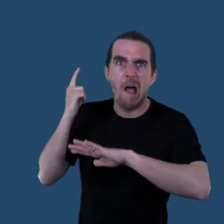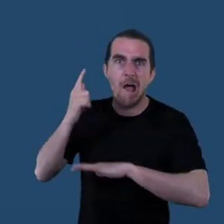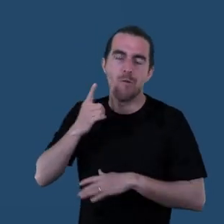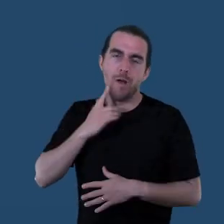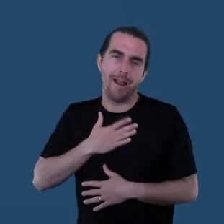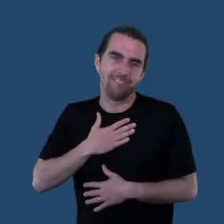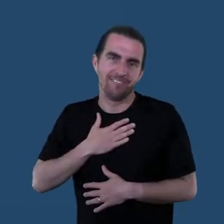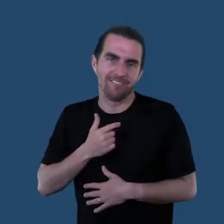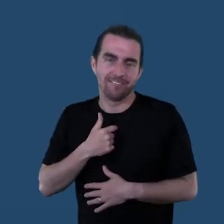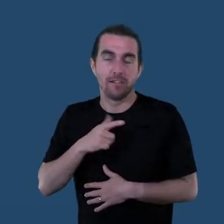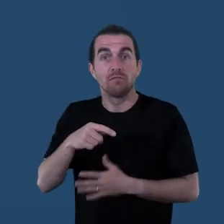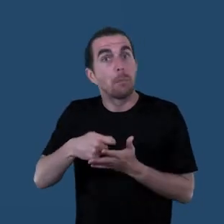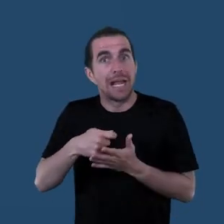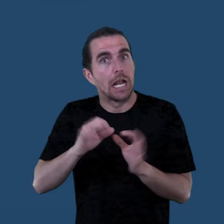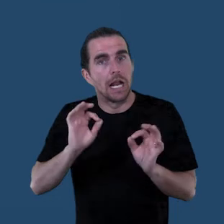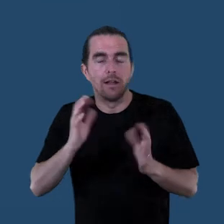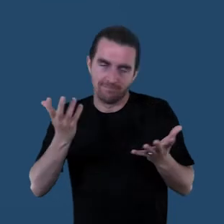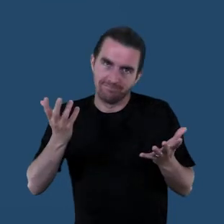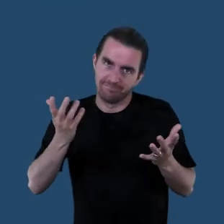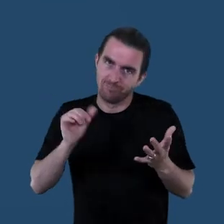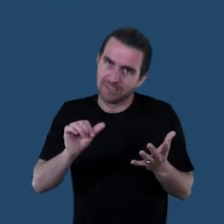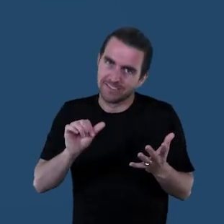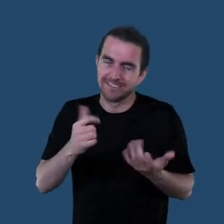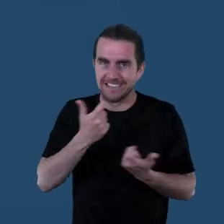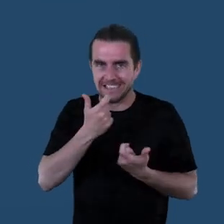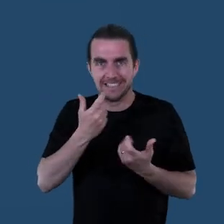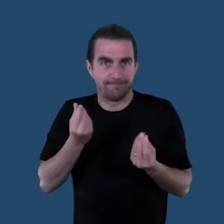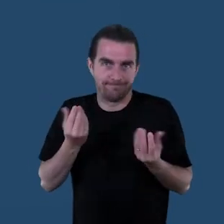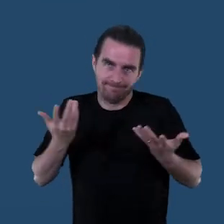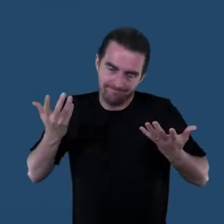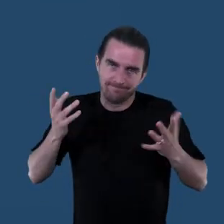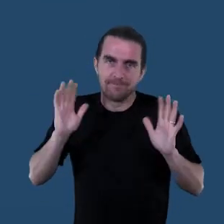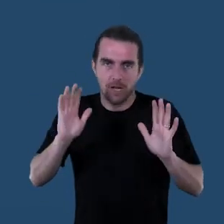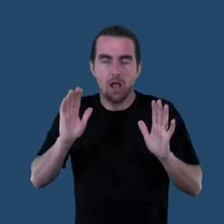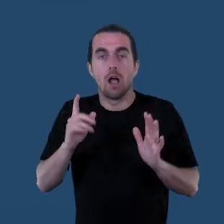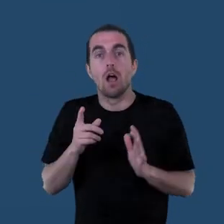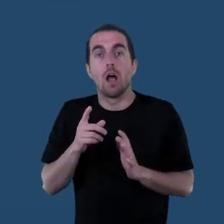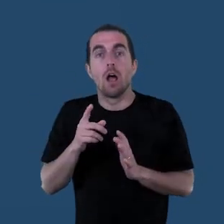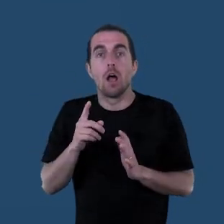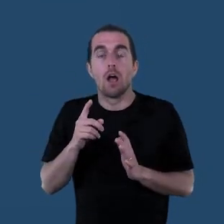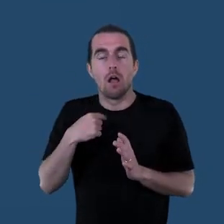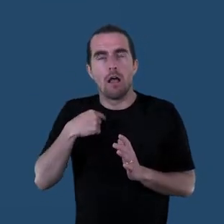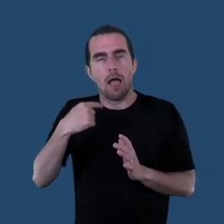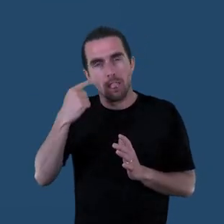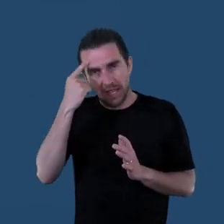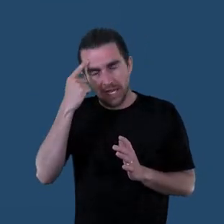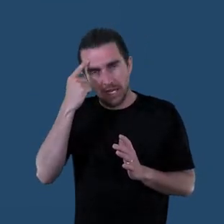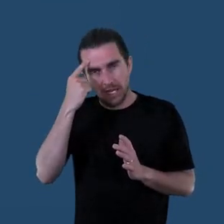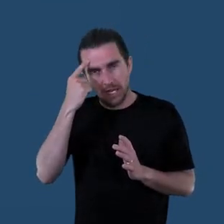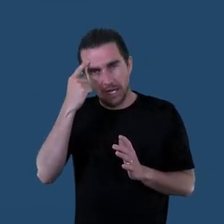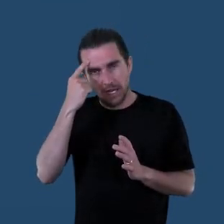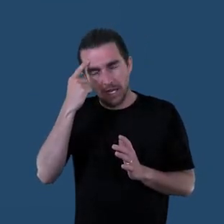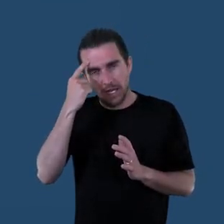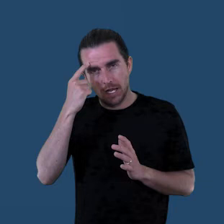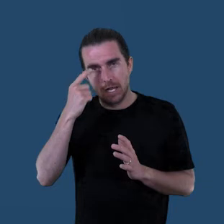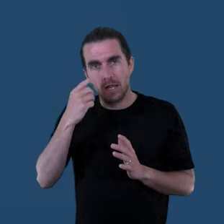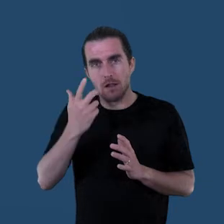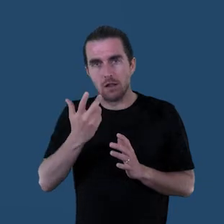in some of that. So, if money were no object, that would be fantastic, wouldn't it? But also, I think, I love,